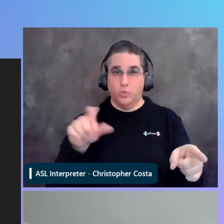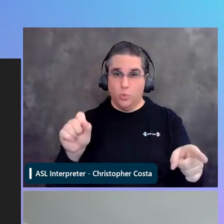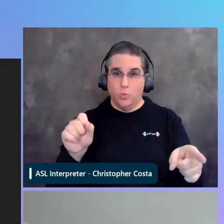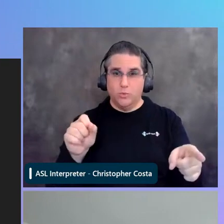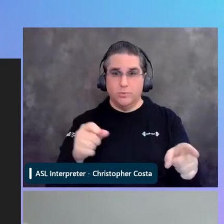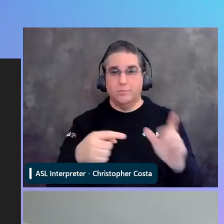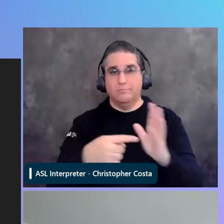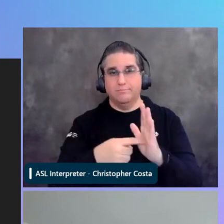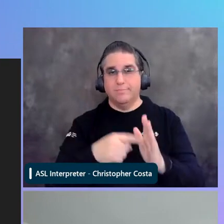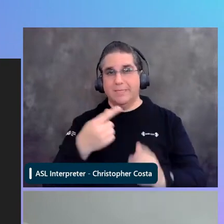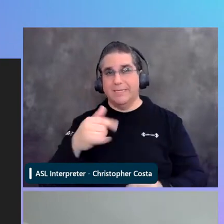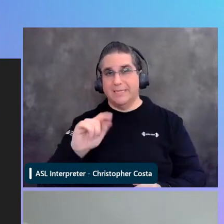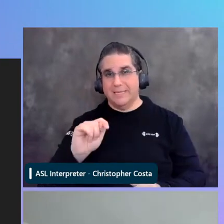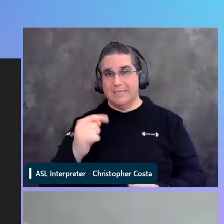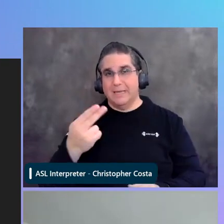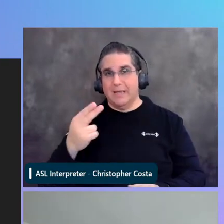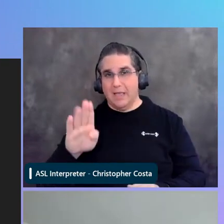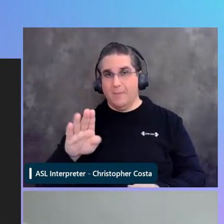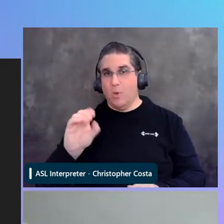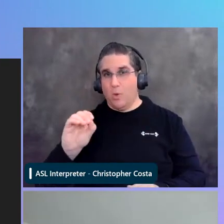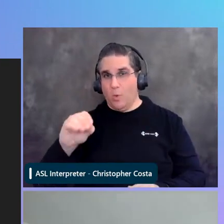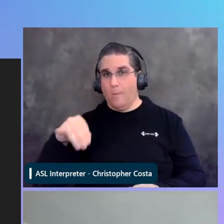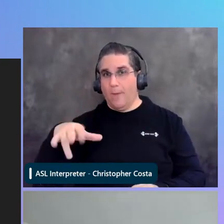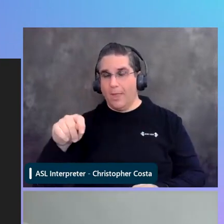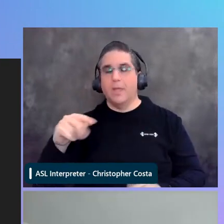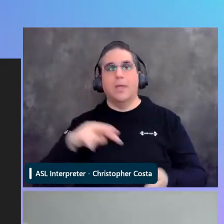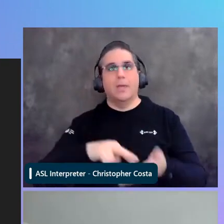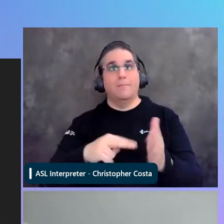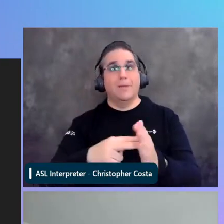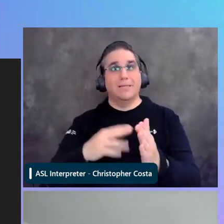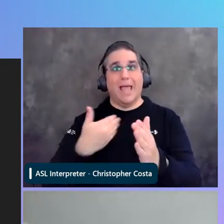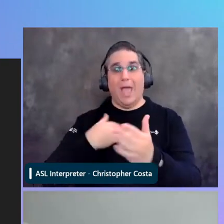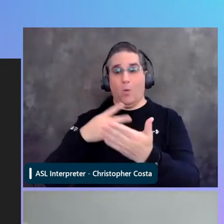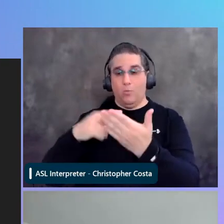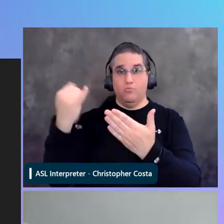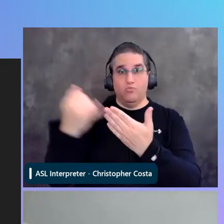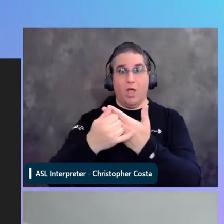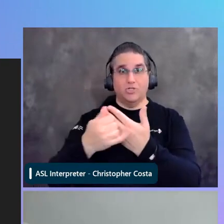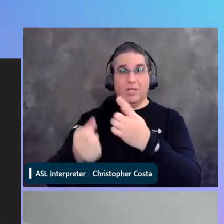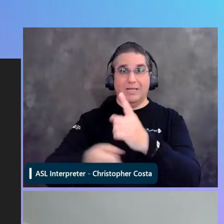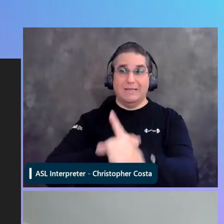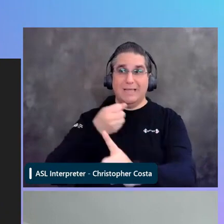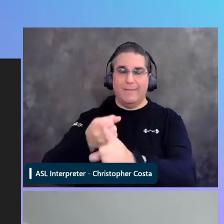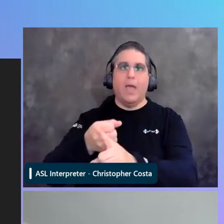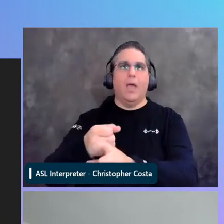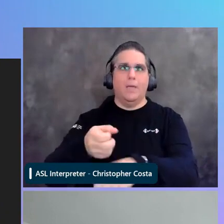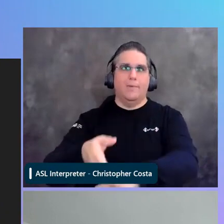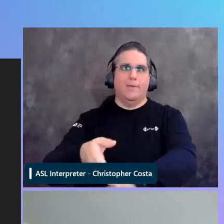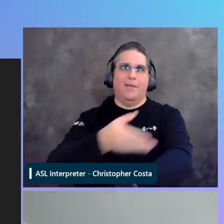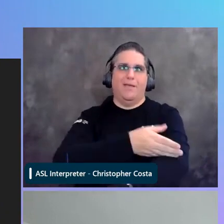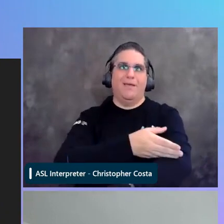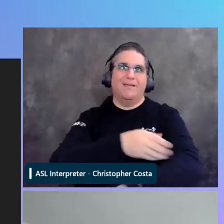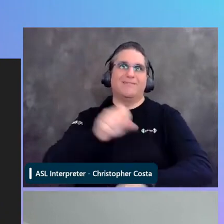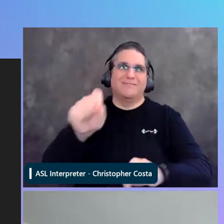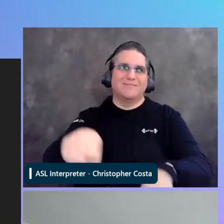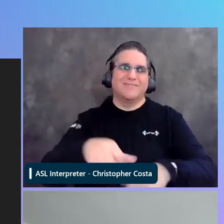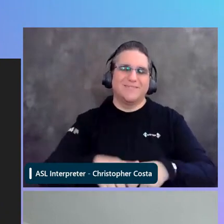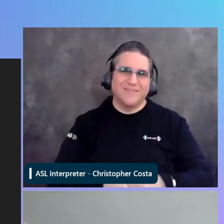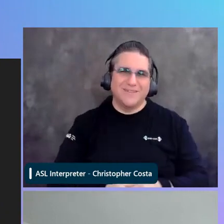enhance the outcome of our projects and kind of what is